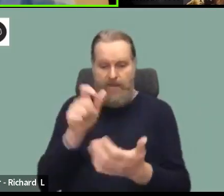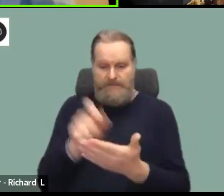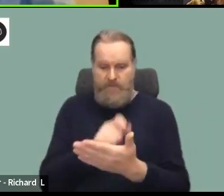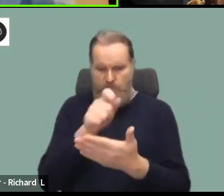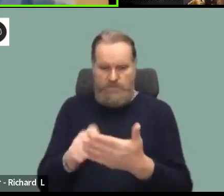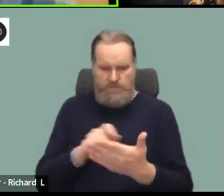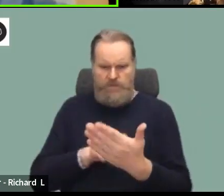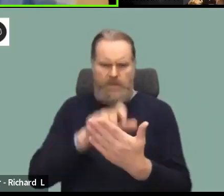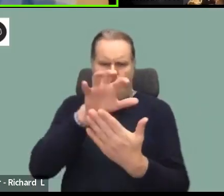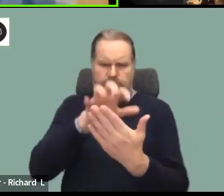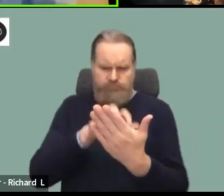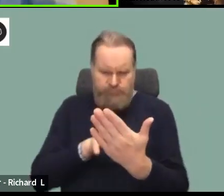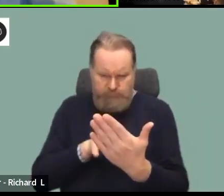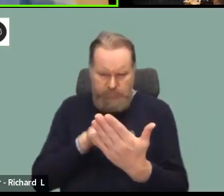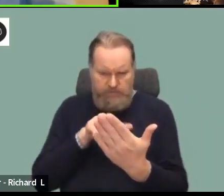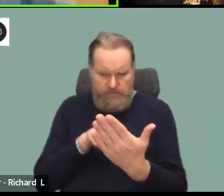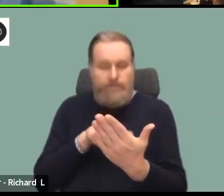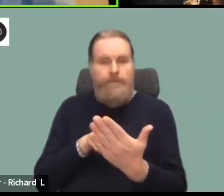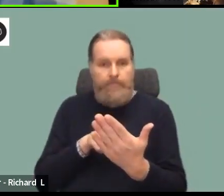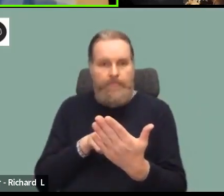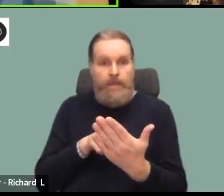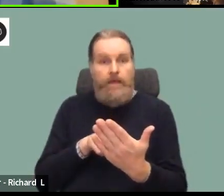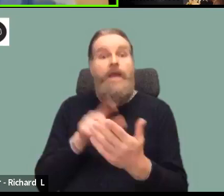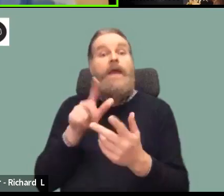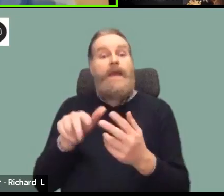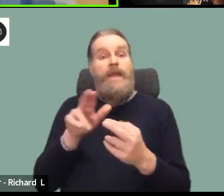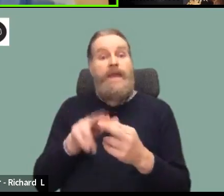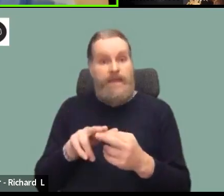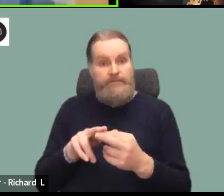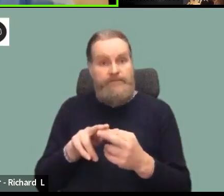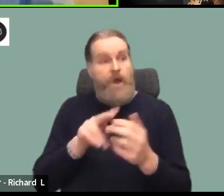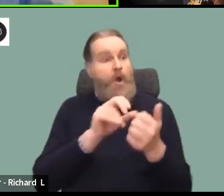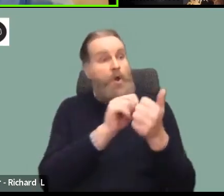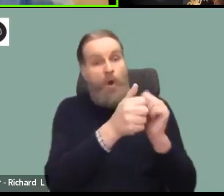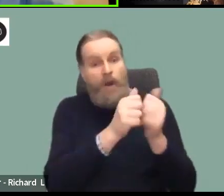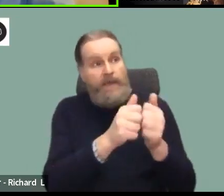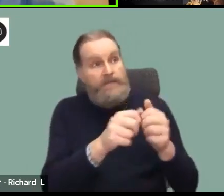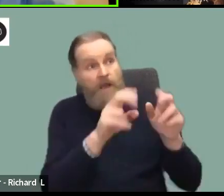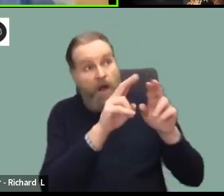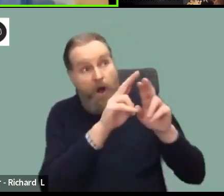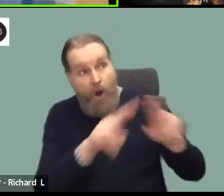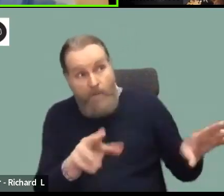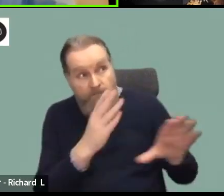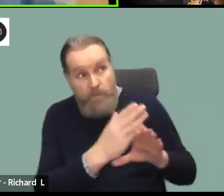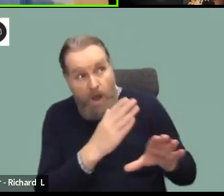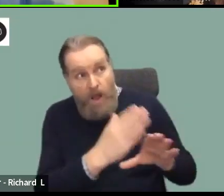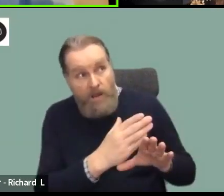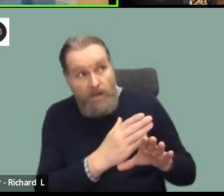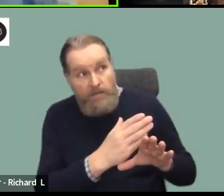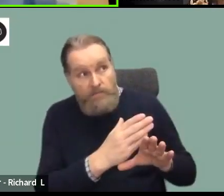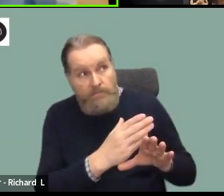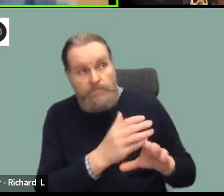We made it clear that we would be We made it clear that we would be asking members to contribute to raise the money we need to